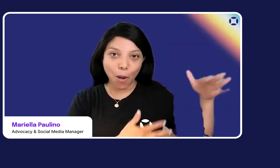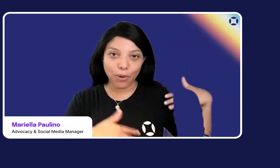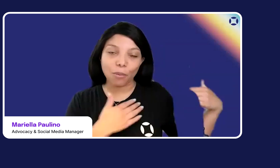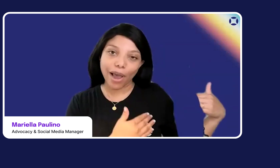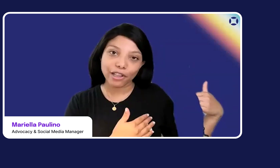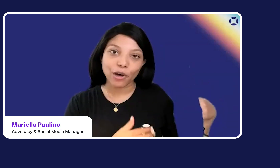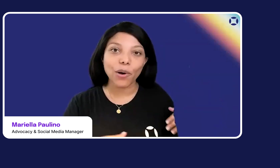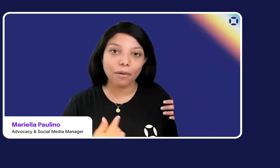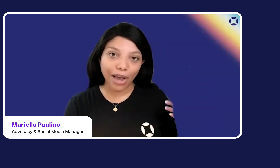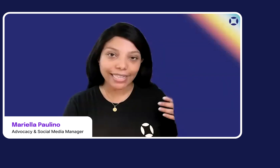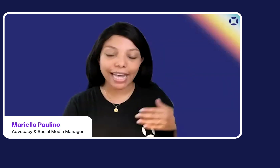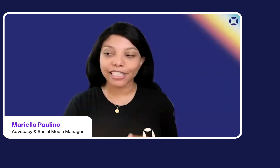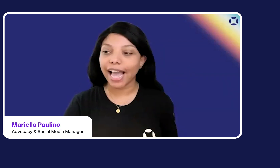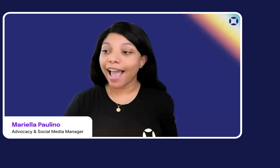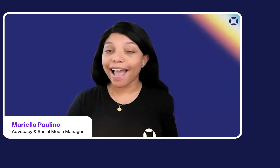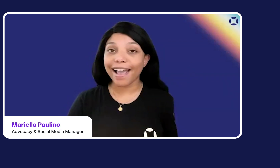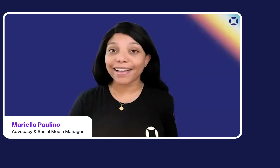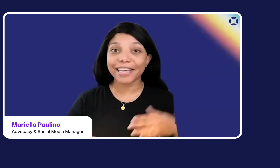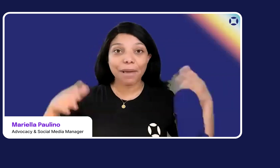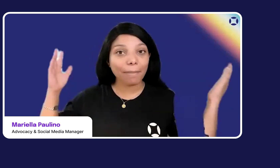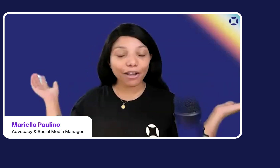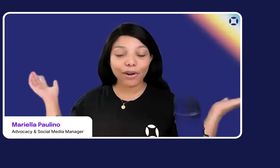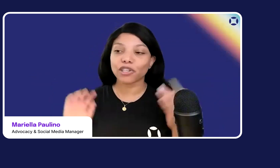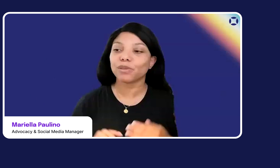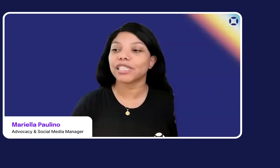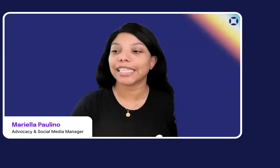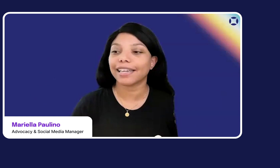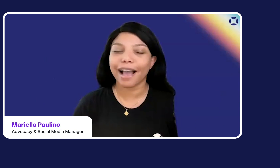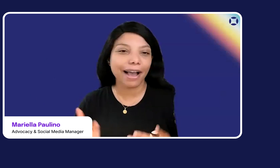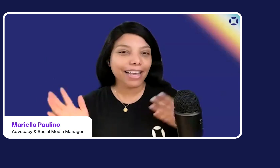with a white logo and white letters. And in my background you will see a